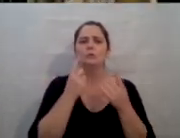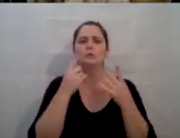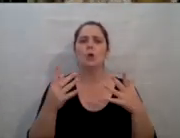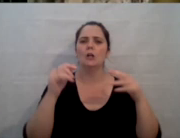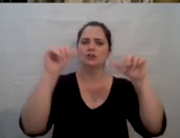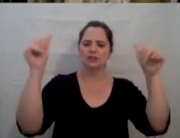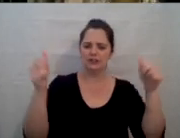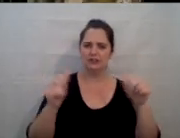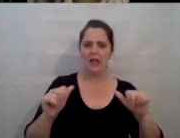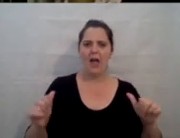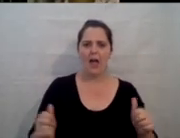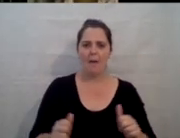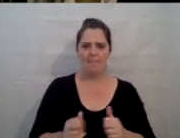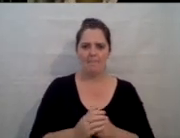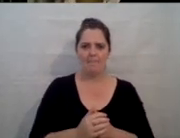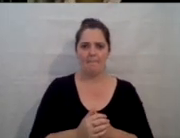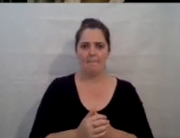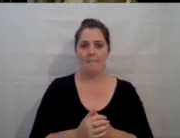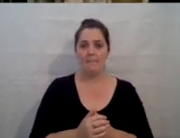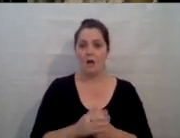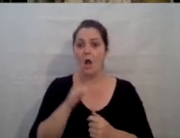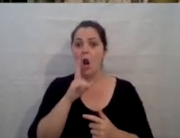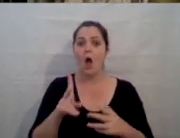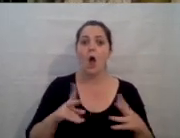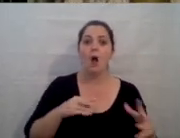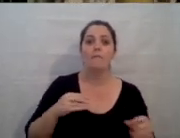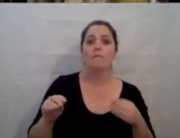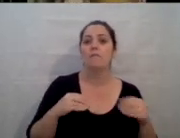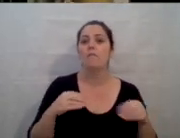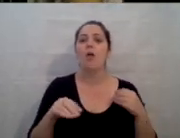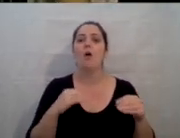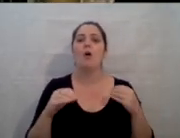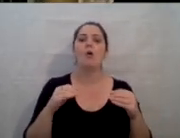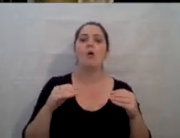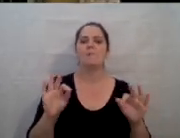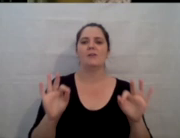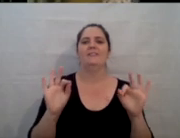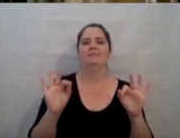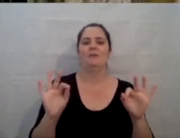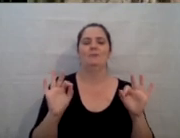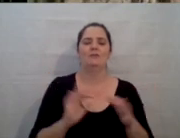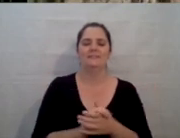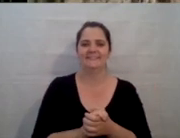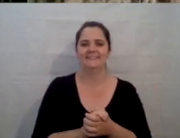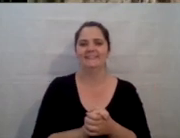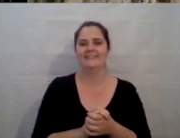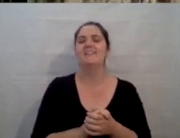If it looks gestural, if it looks loose, you're doing perfectly, you're doing really really well. And then what we'll do is we'll start to